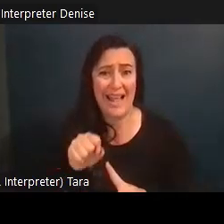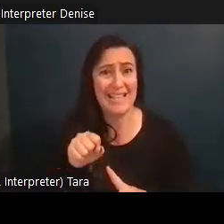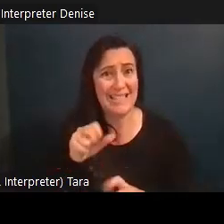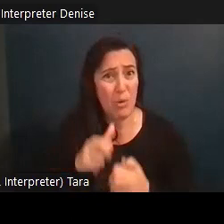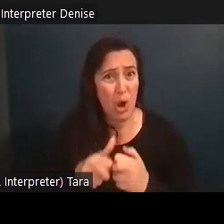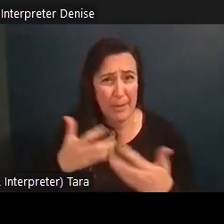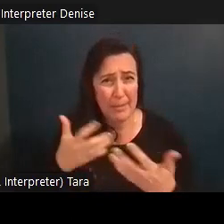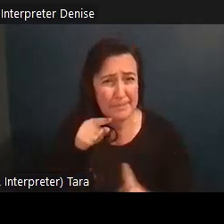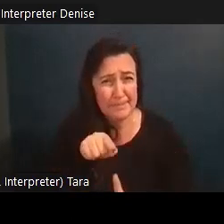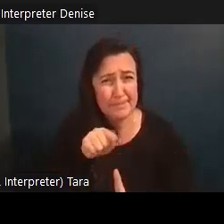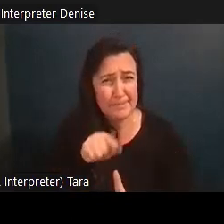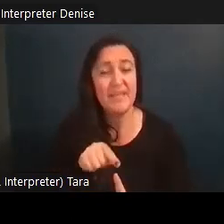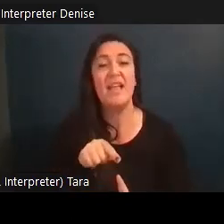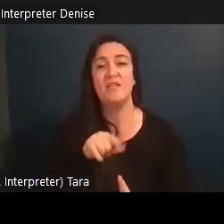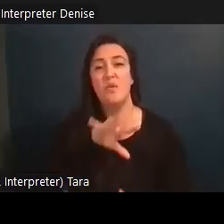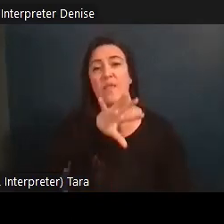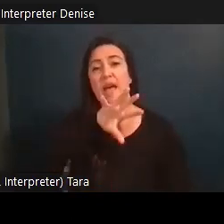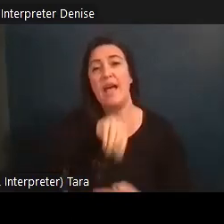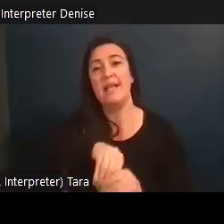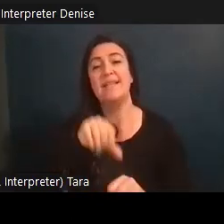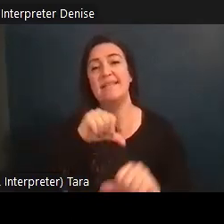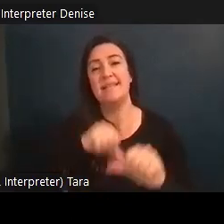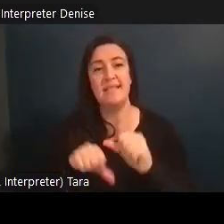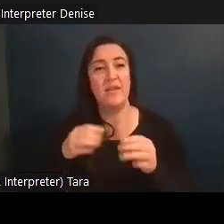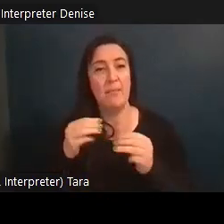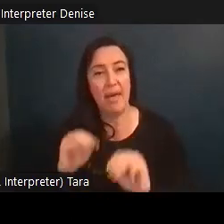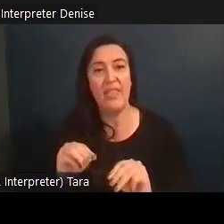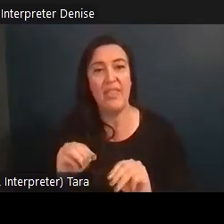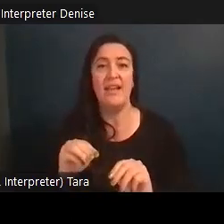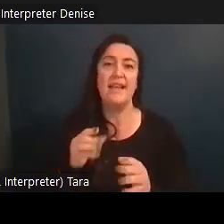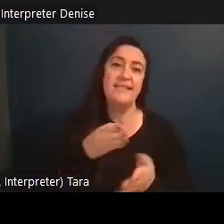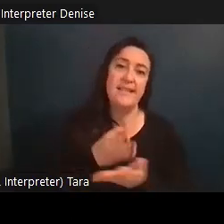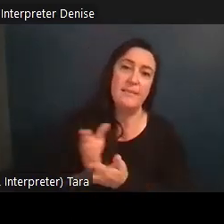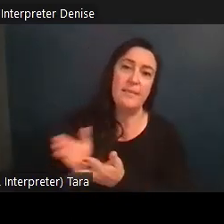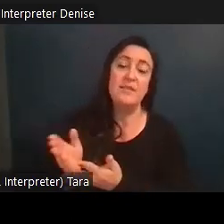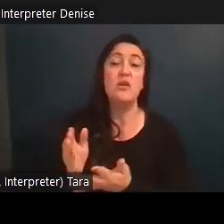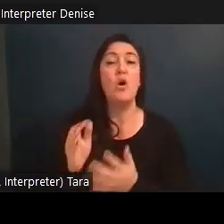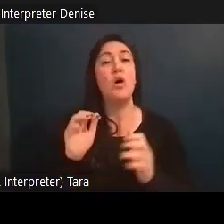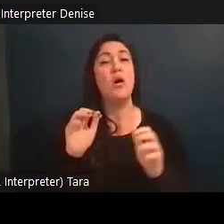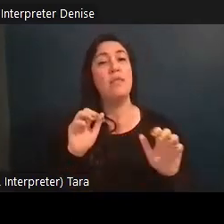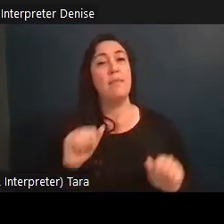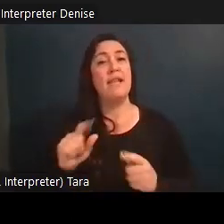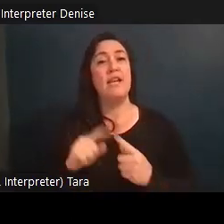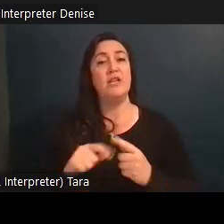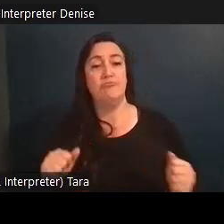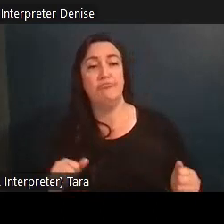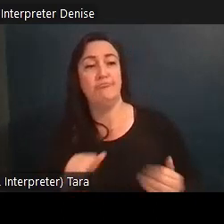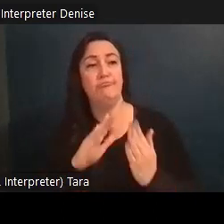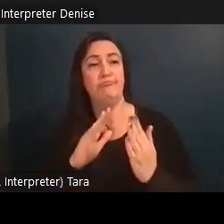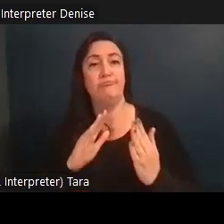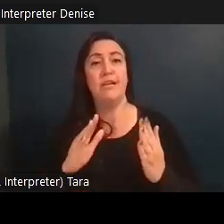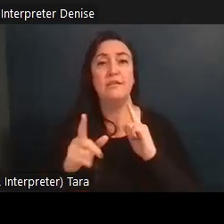And so having the ability to talk to your peers about what's going on and to know thyself, know the context that you're